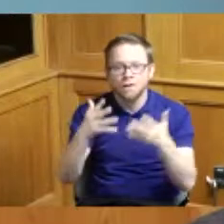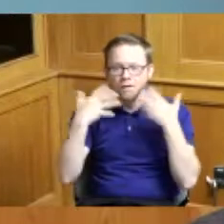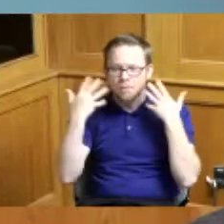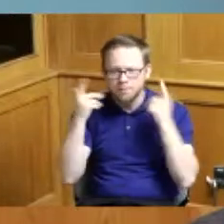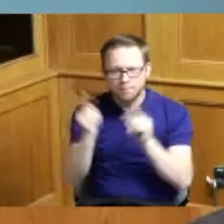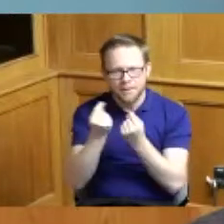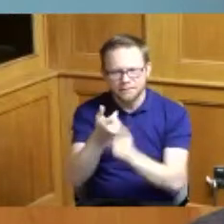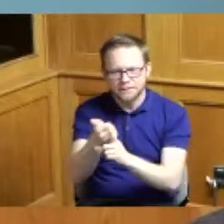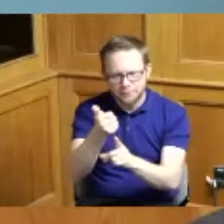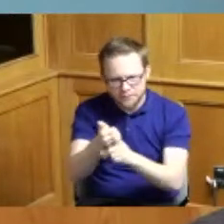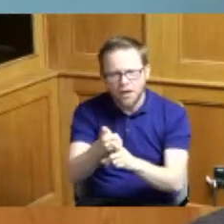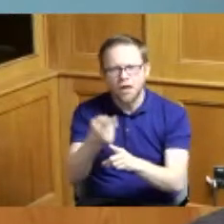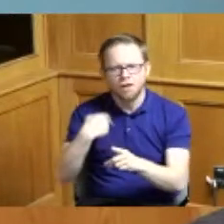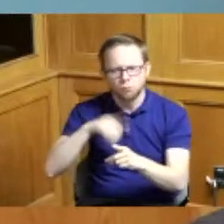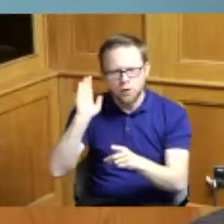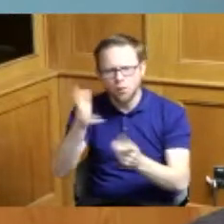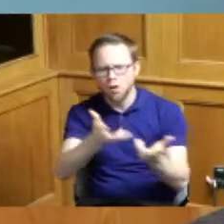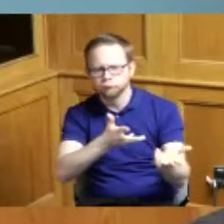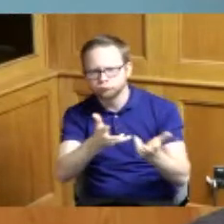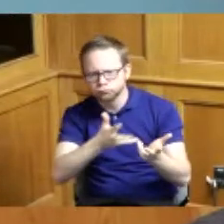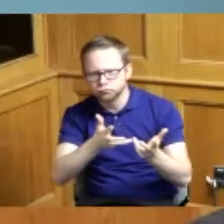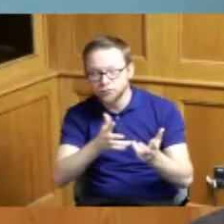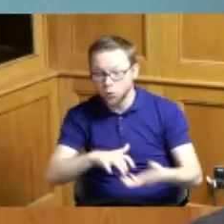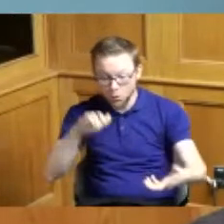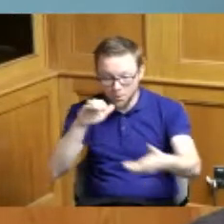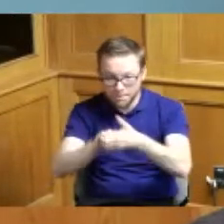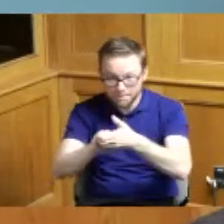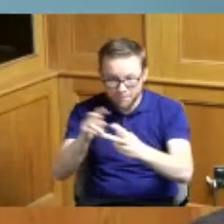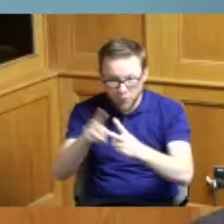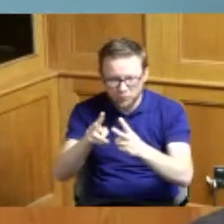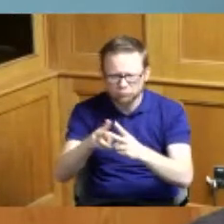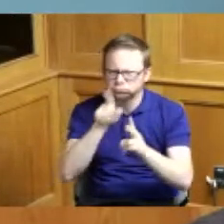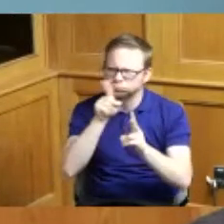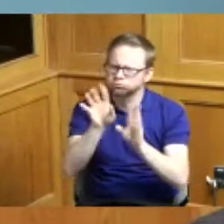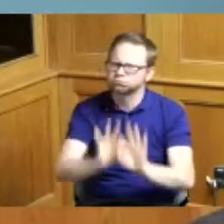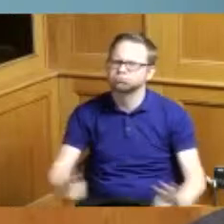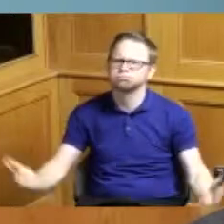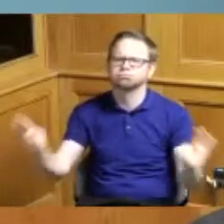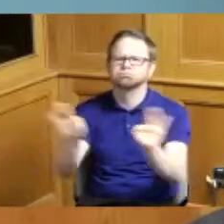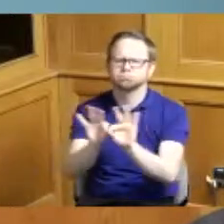be working with us so partnership is extremely important and the other thing I thought that you